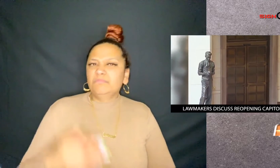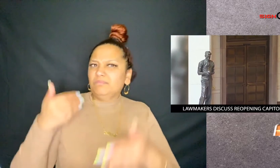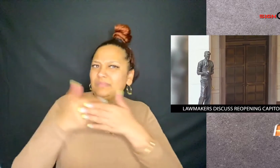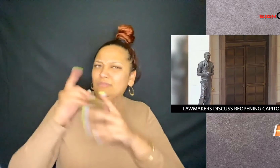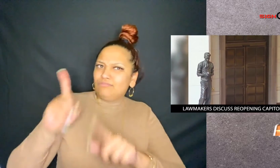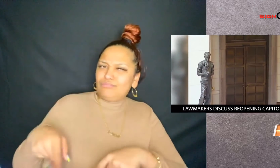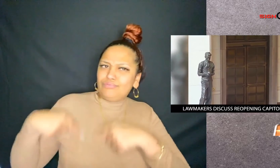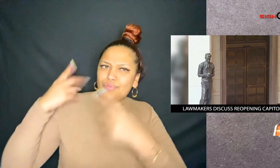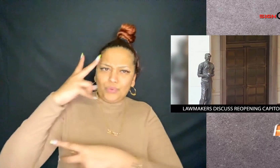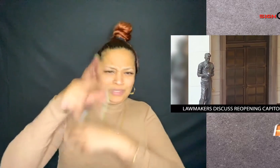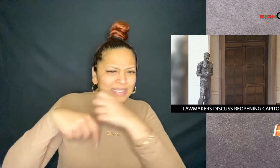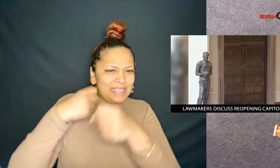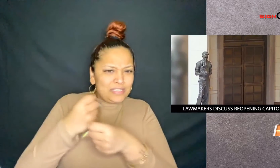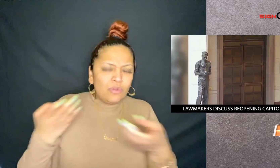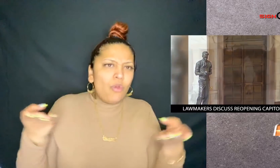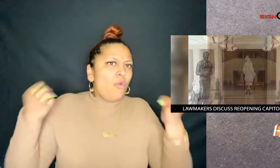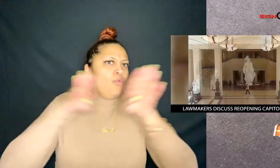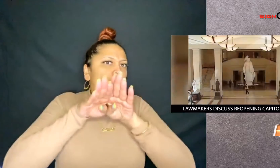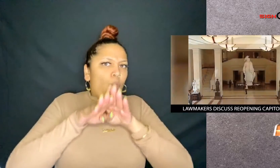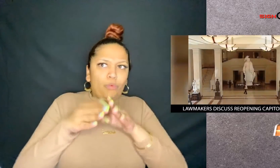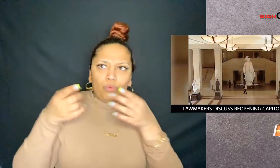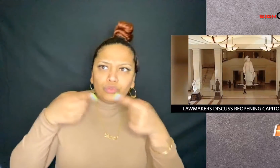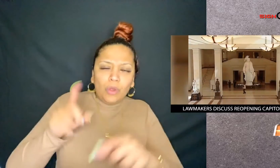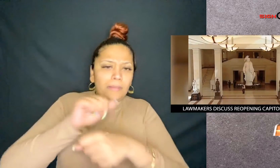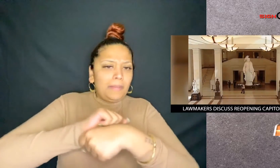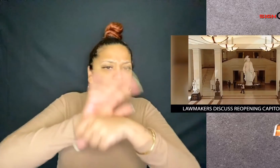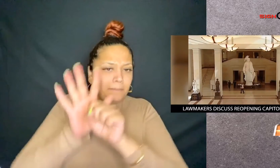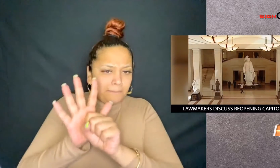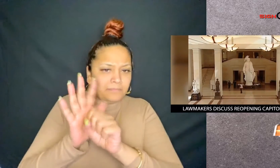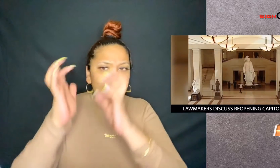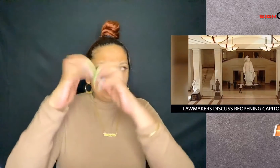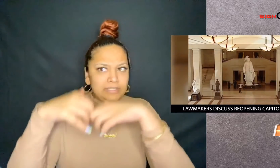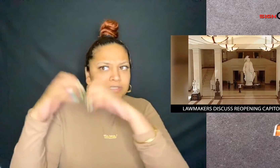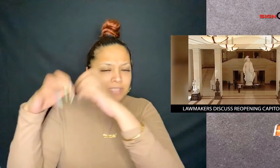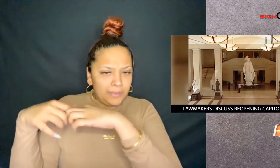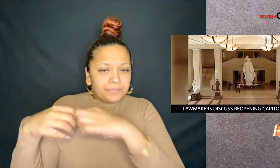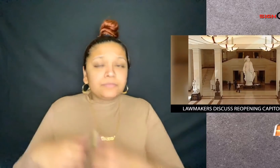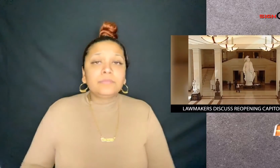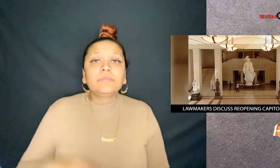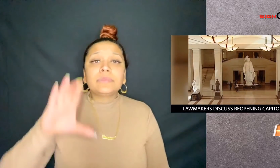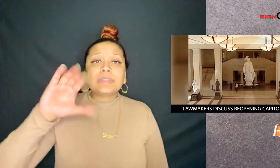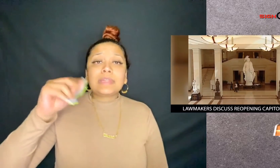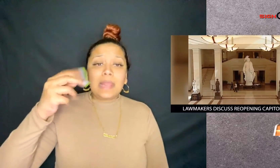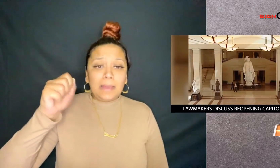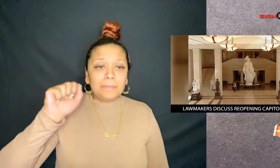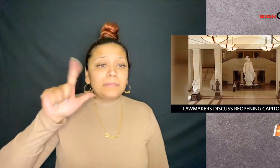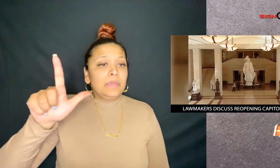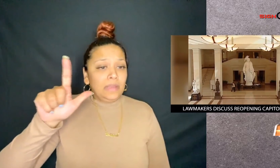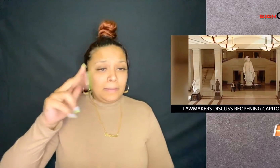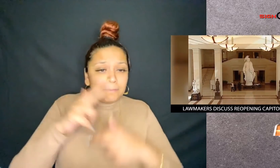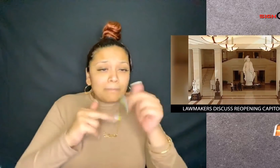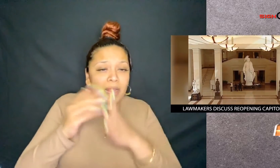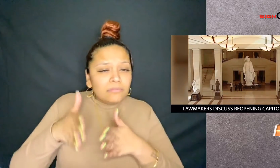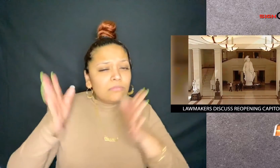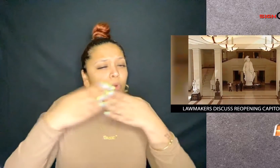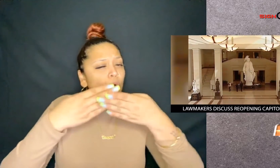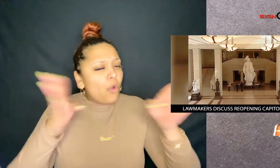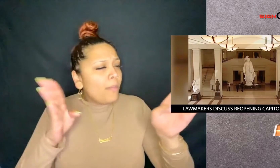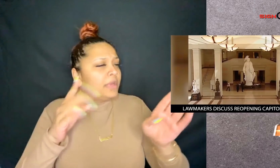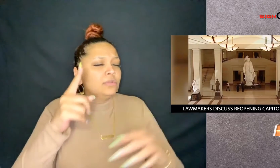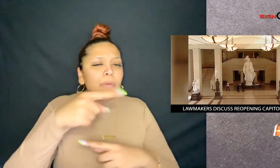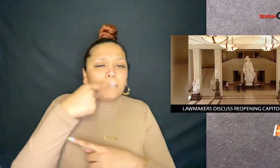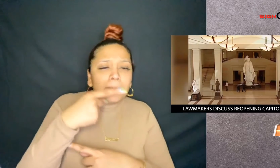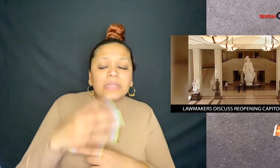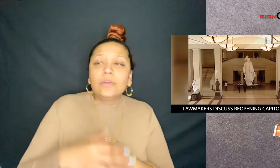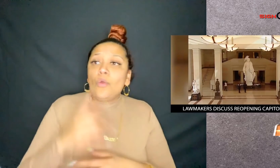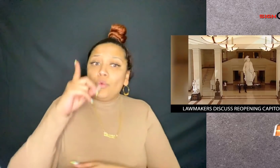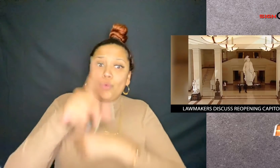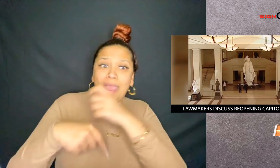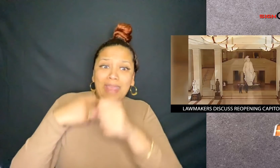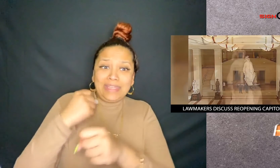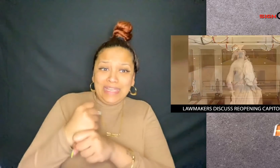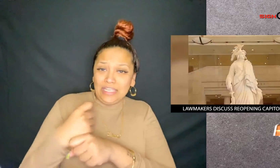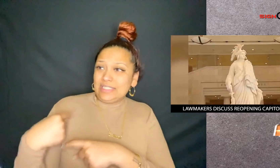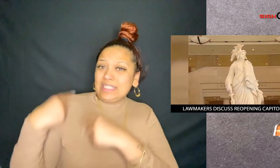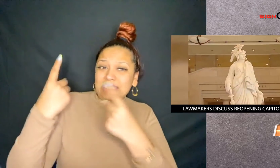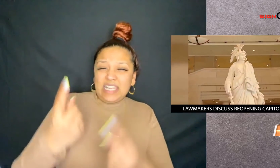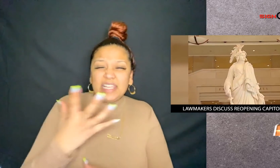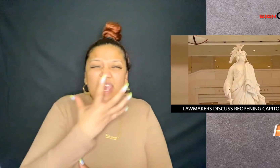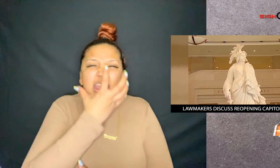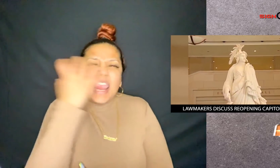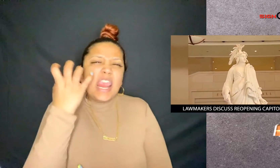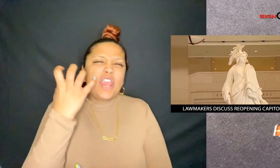about reopening the US capitol to the public soon